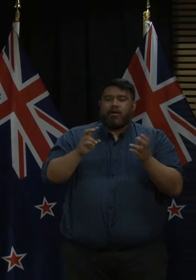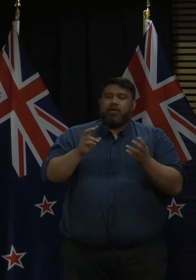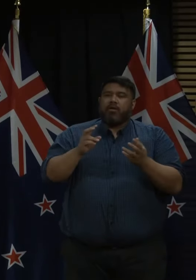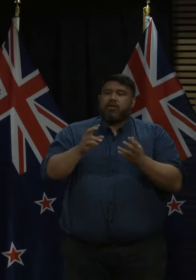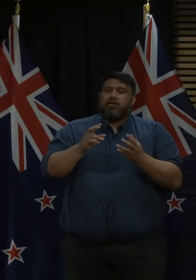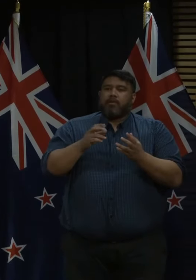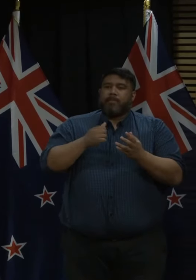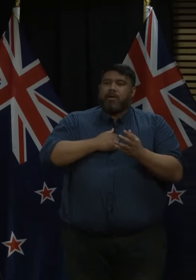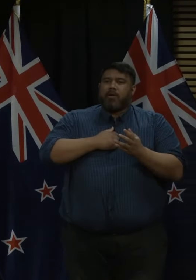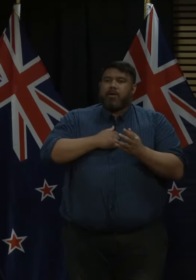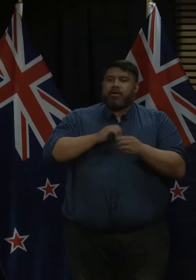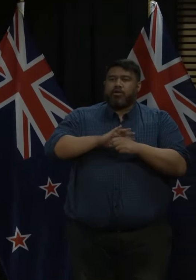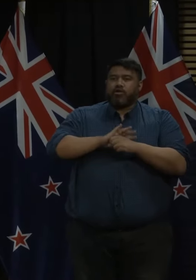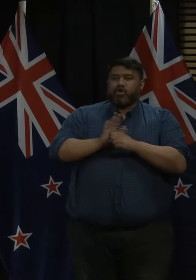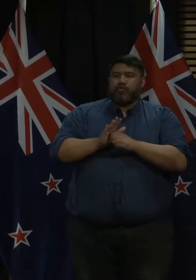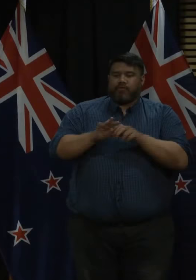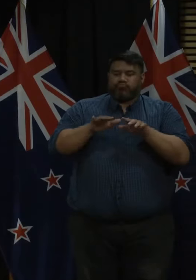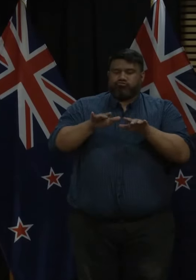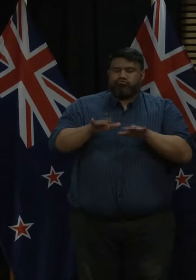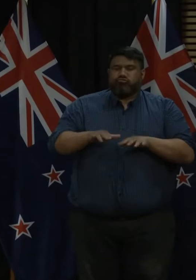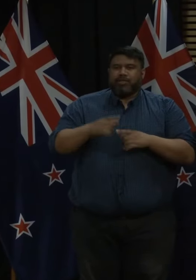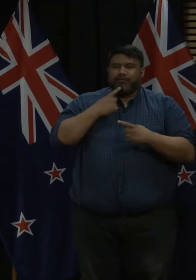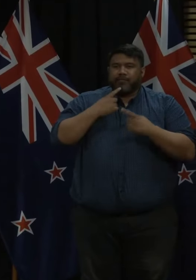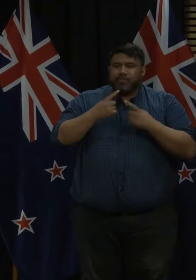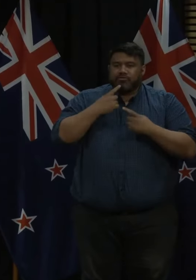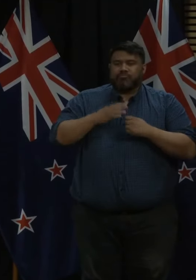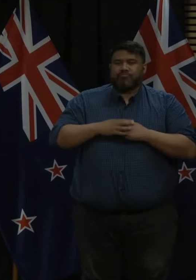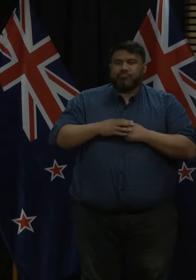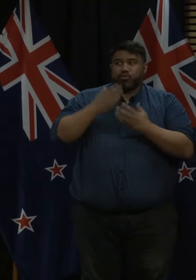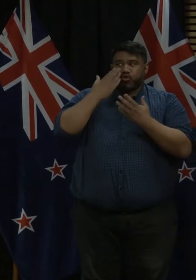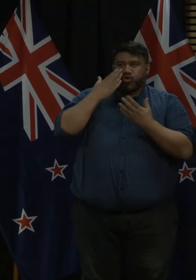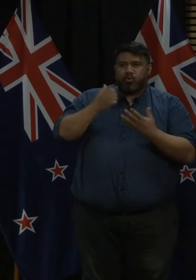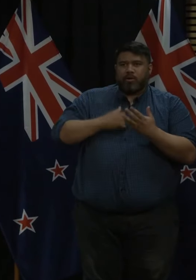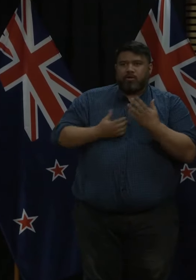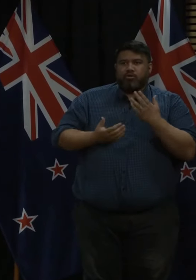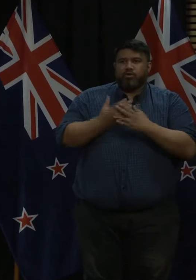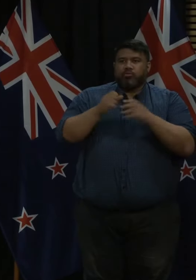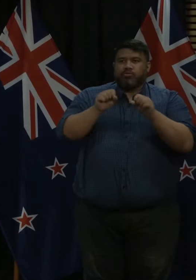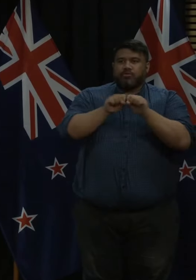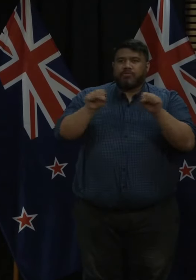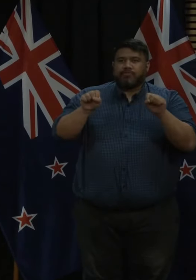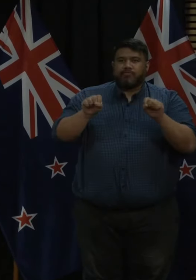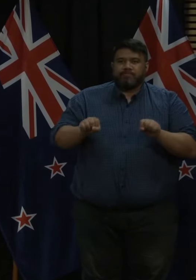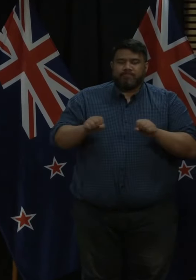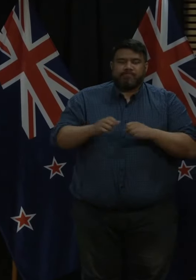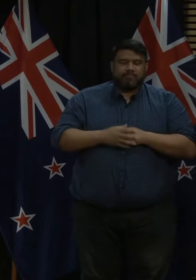Thank you for this opportunity to run you through these three slides and then will give you a demonstration of my COVID record and take you through some of the features of what we